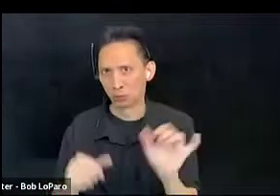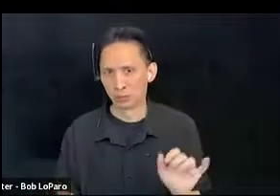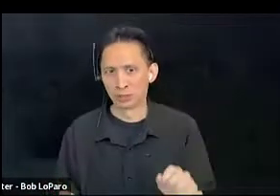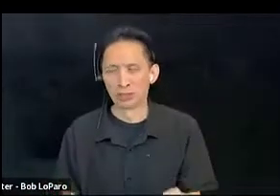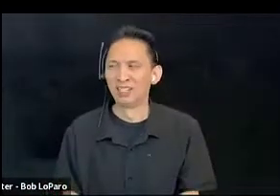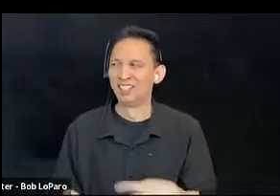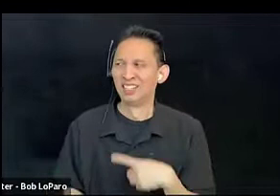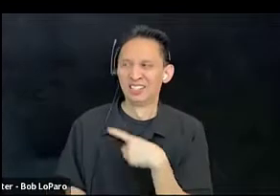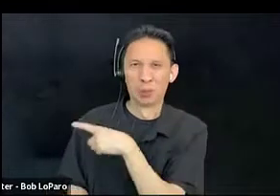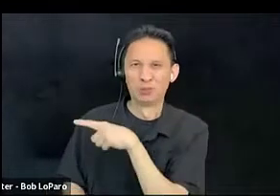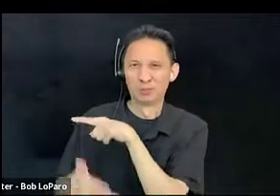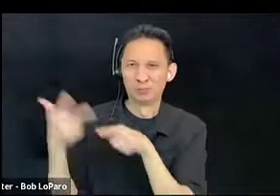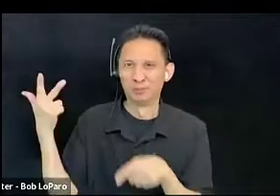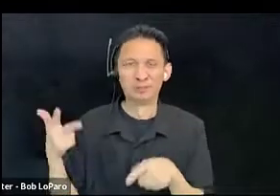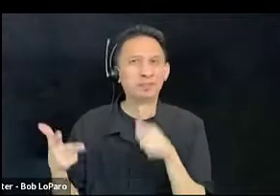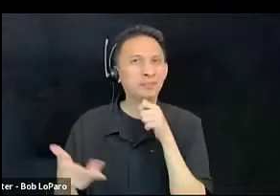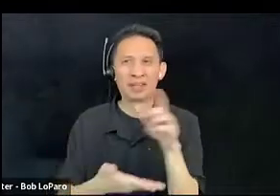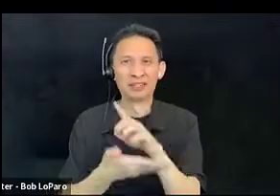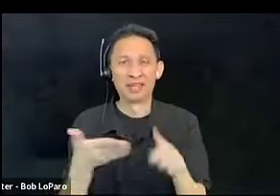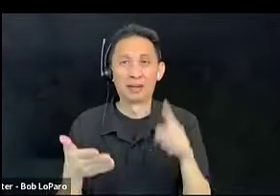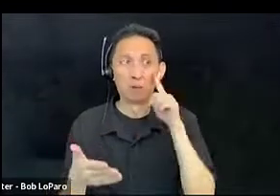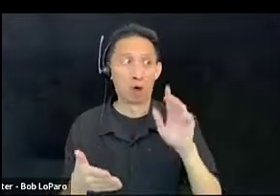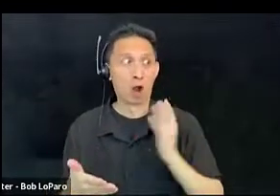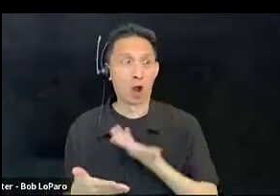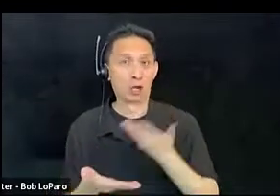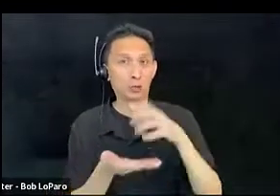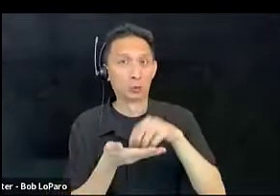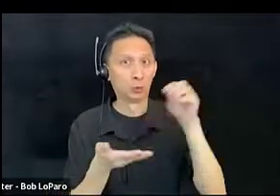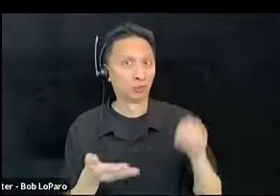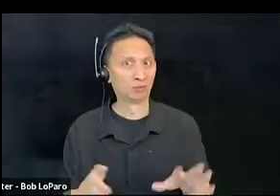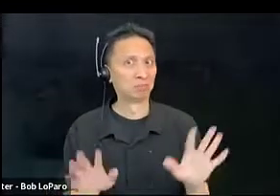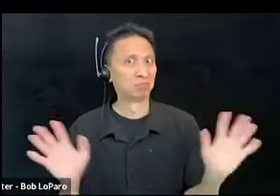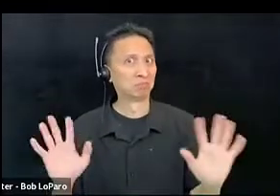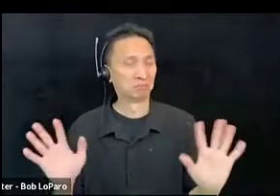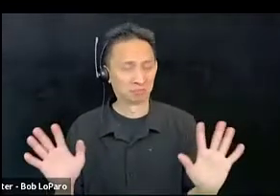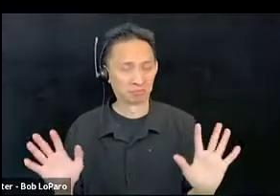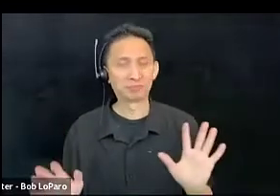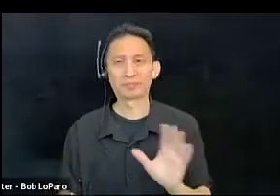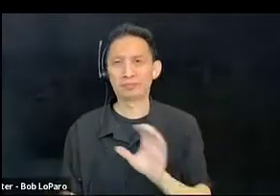for our population of students. And so, the use of these symbols for our population of students